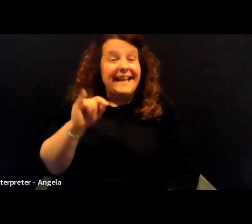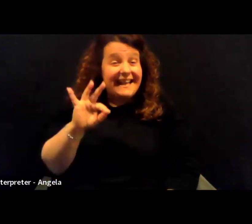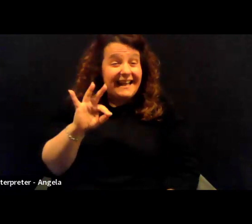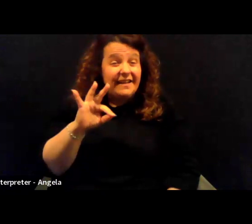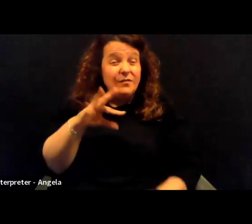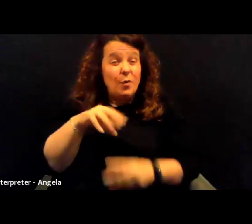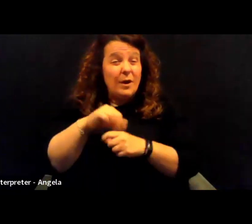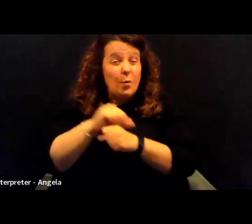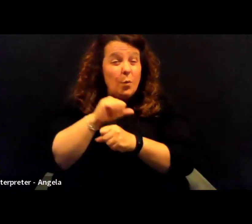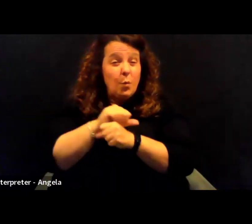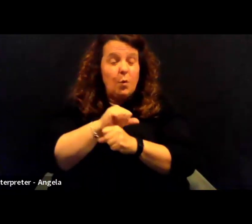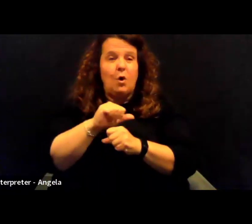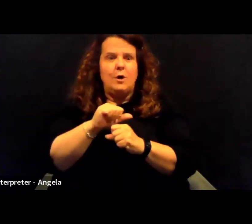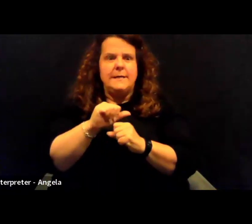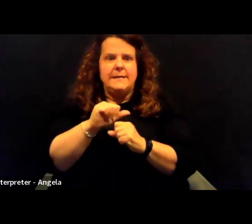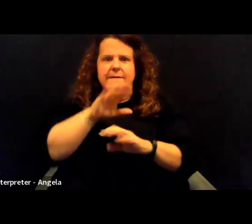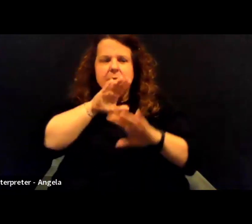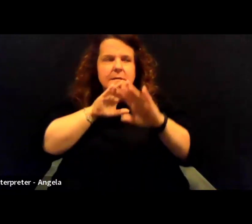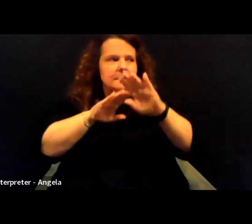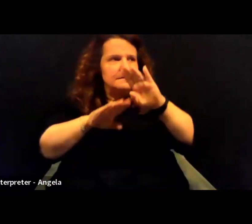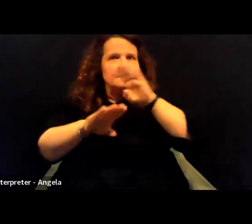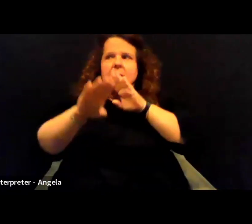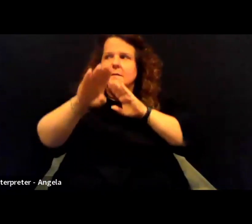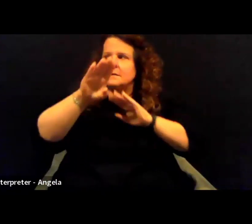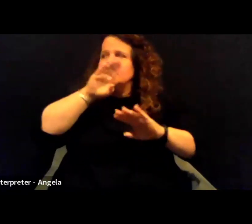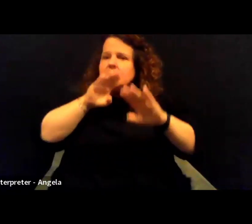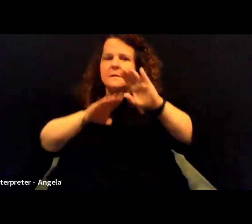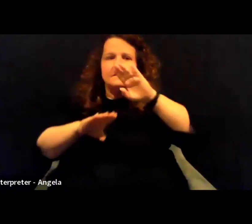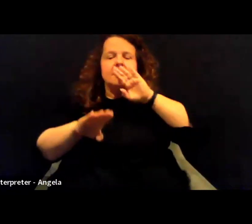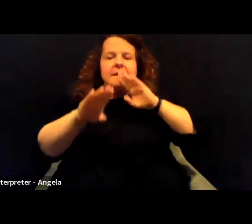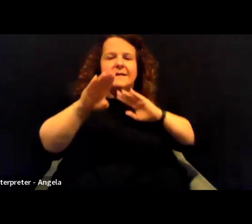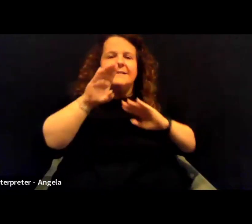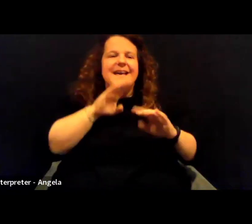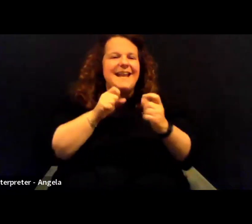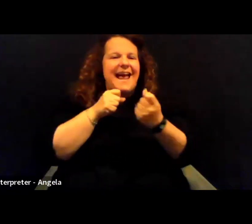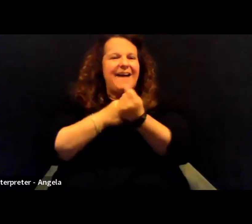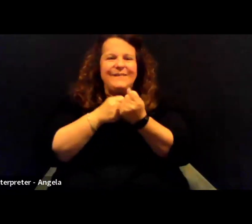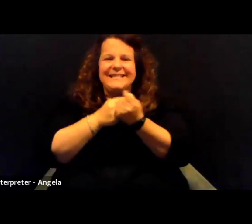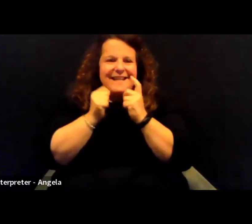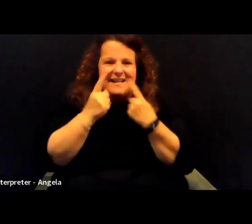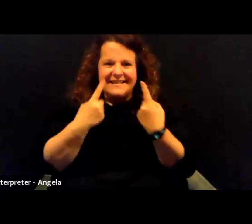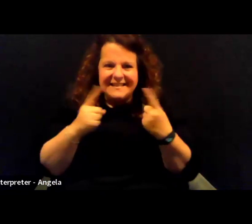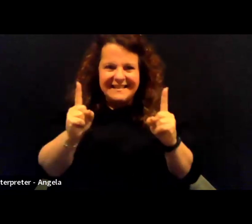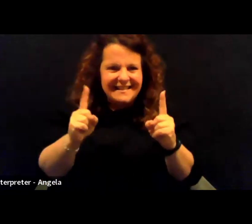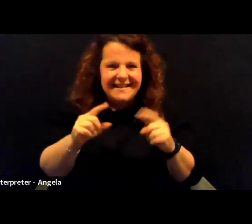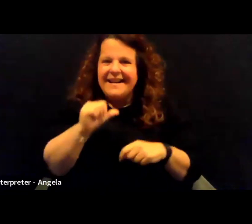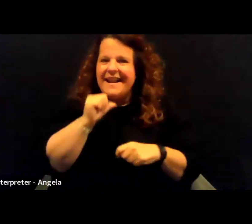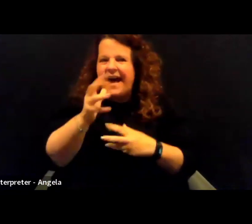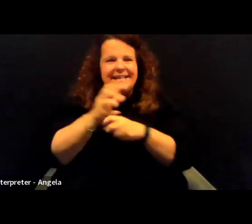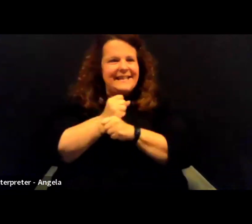communication and not having your advocacy land right, and not getting resourced, the